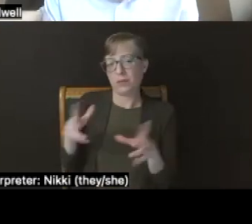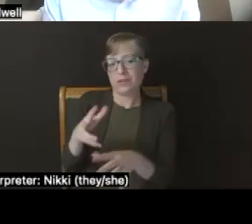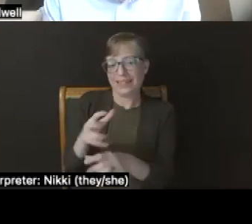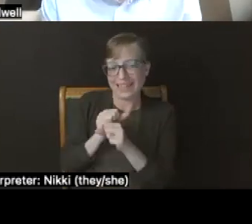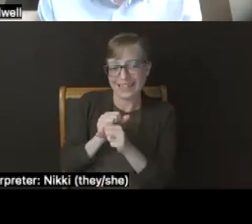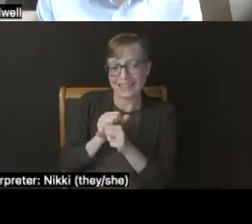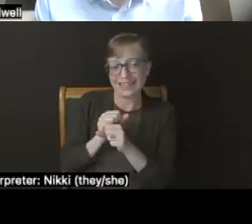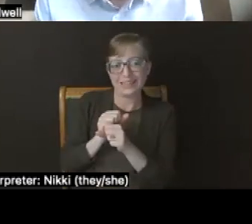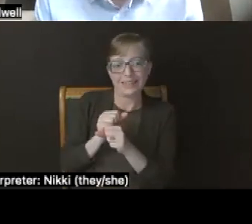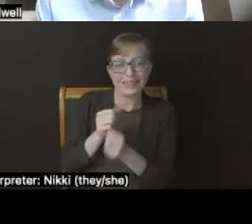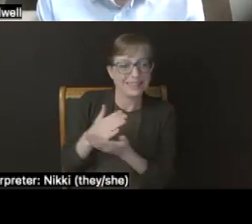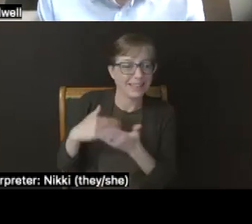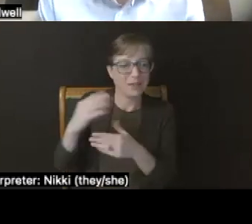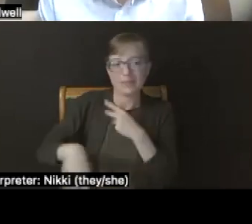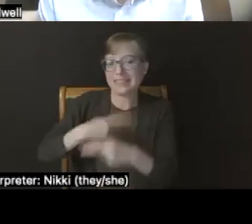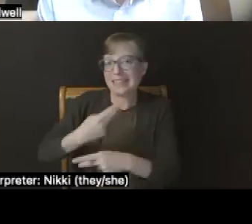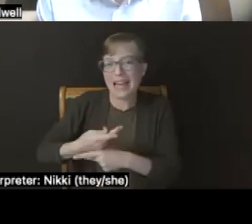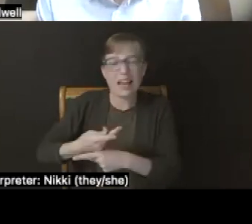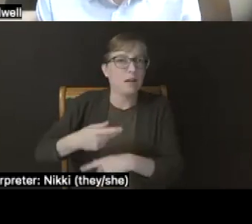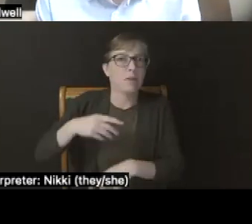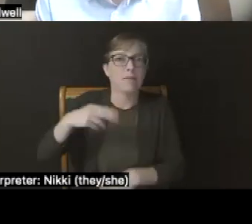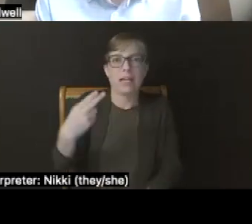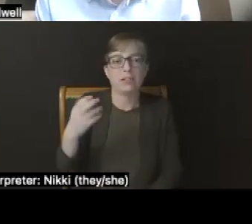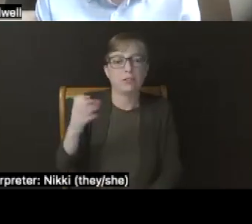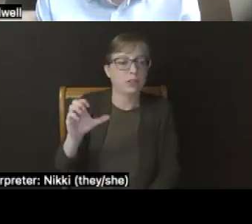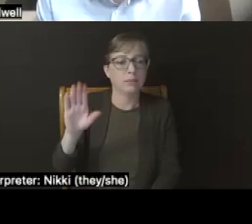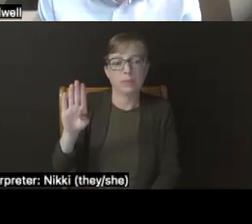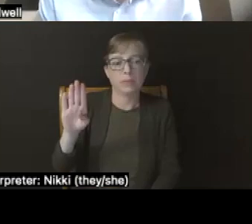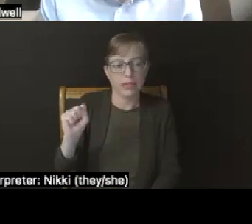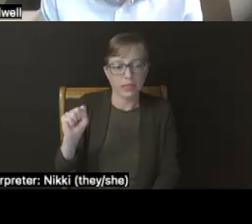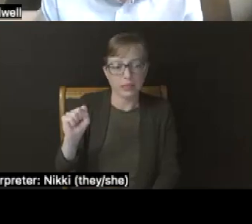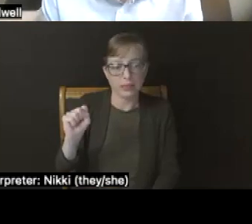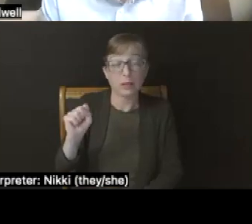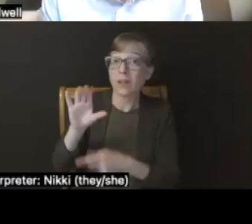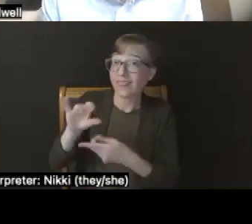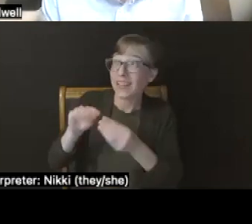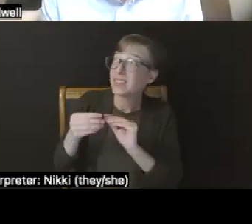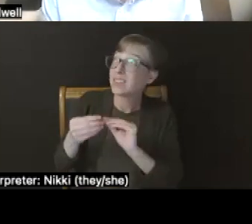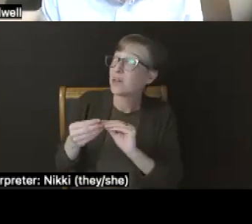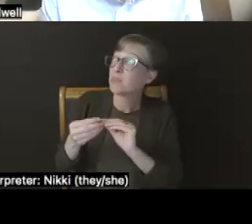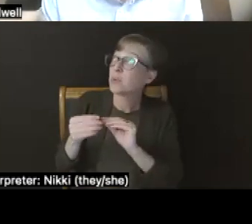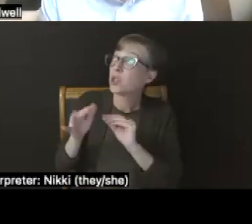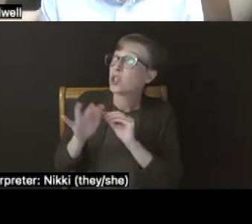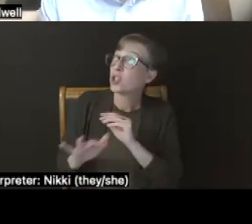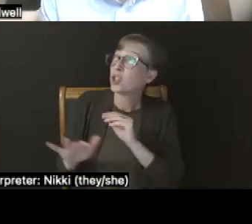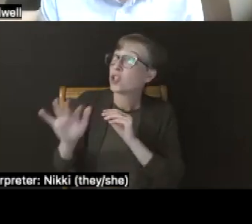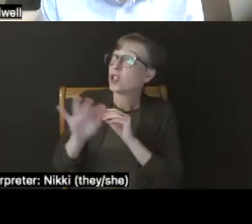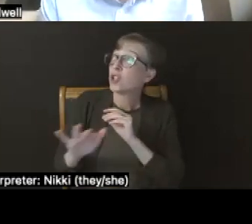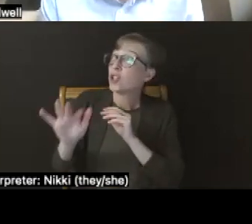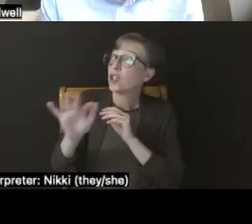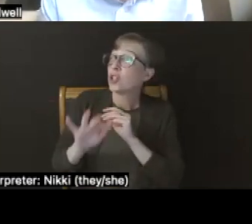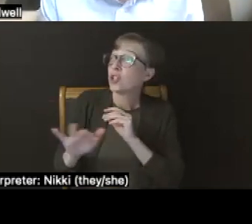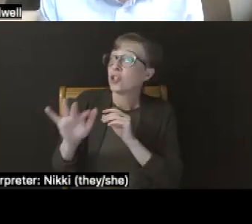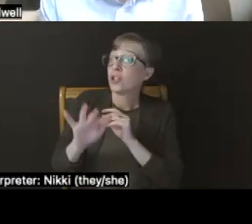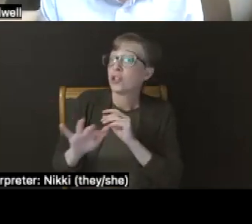Actually that number, it was only about a year ago until we had that number from CMS.